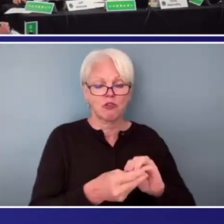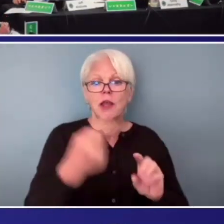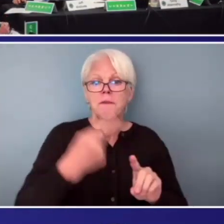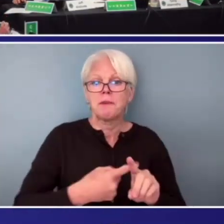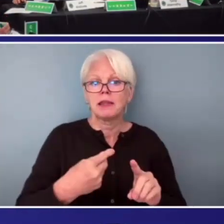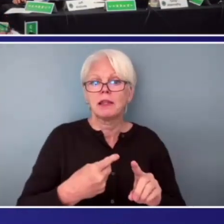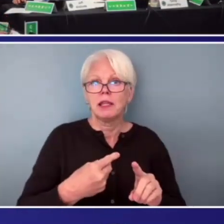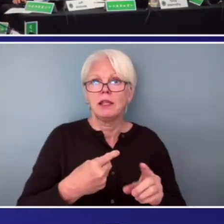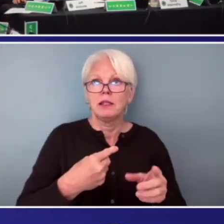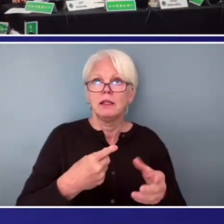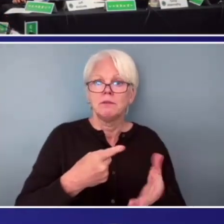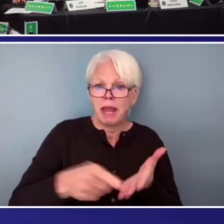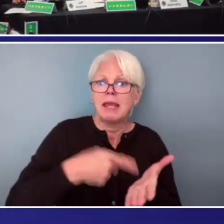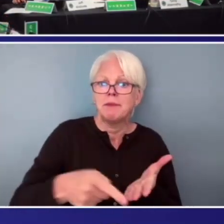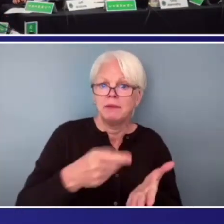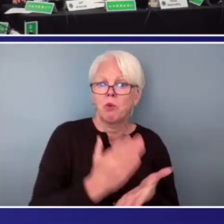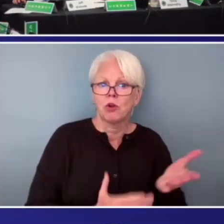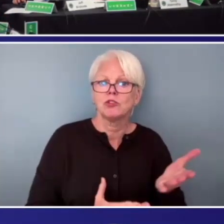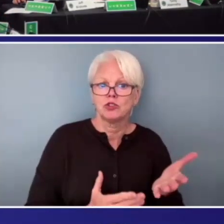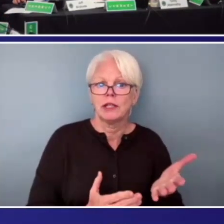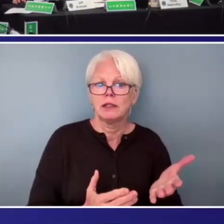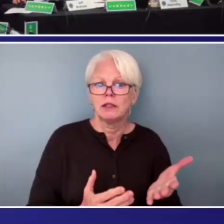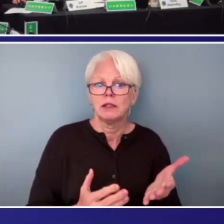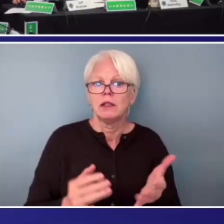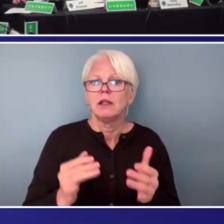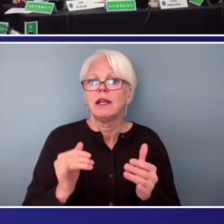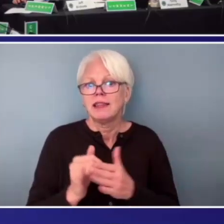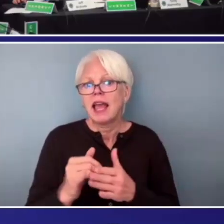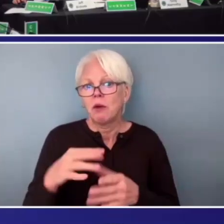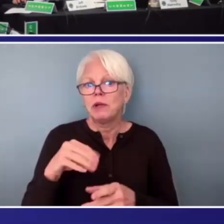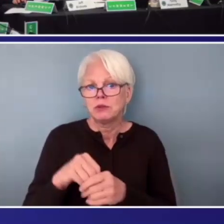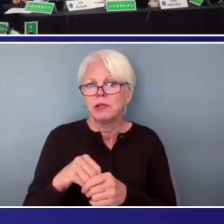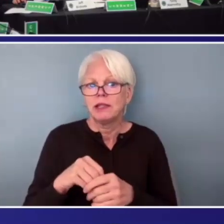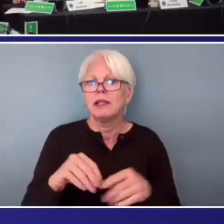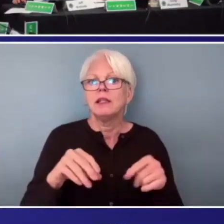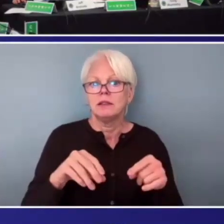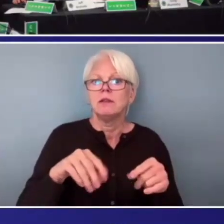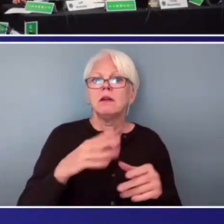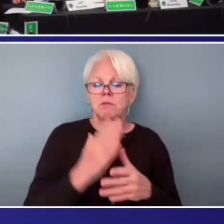portion as that was within partial financial hardship in the HEA, has been carried forward. So we've